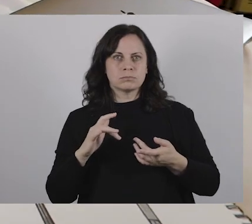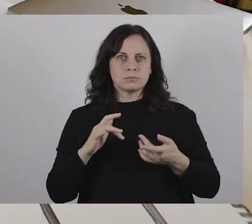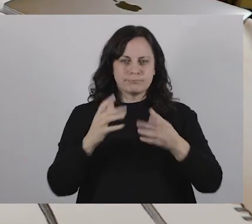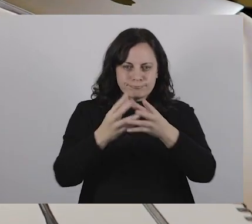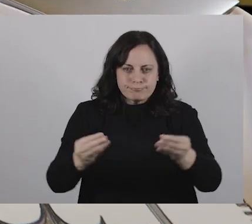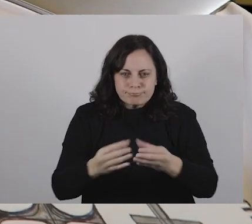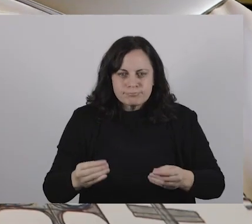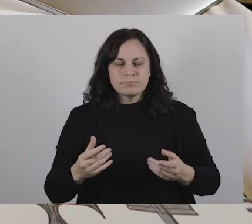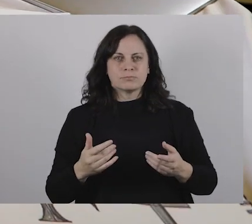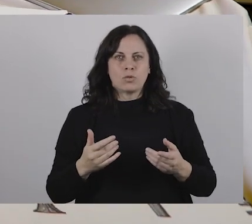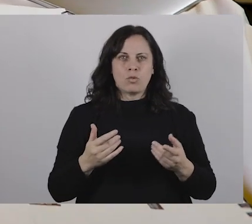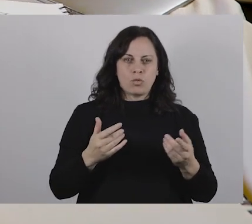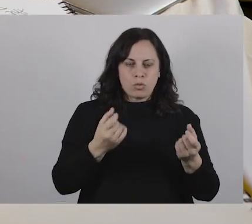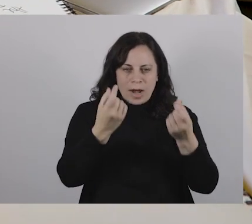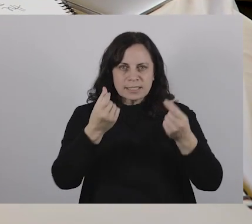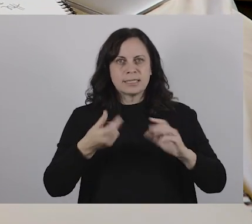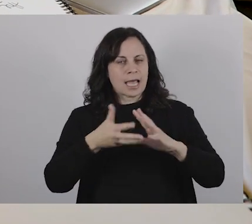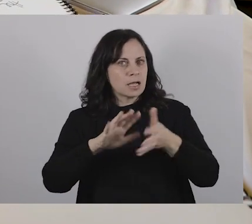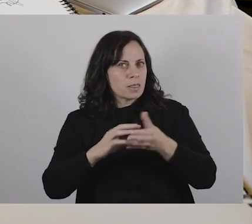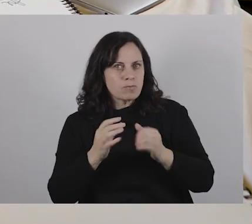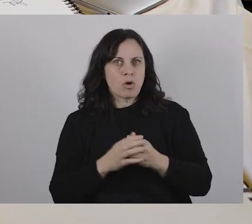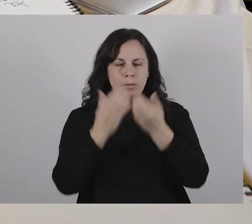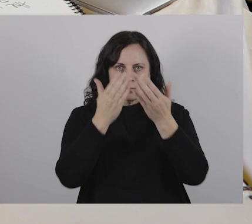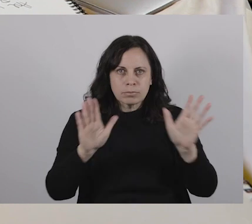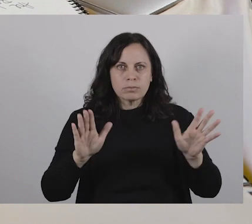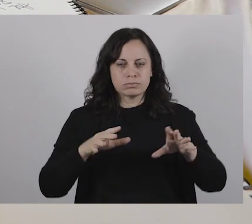It's not genuinely embraced as a problem enough.